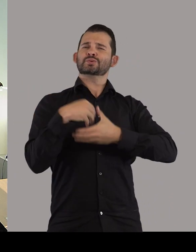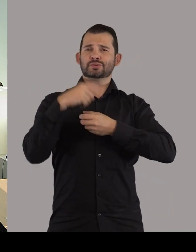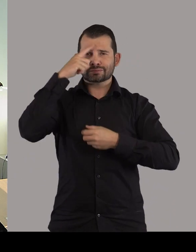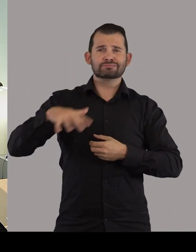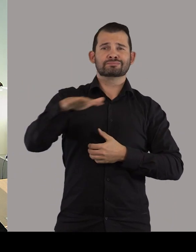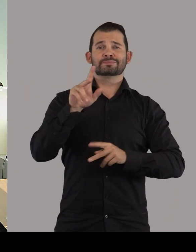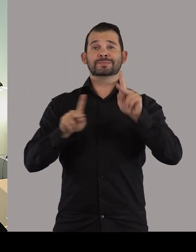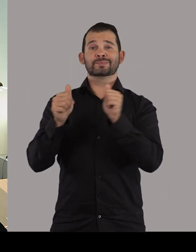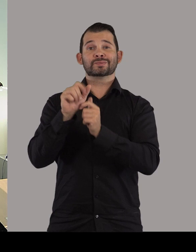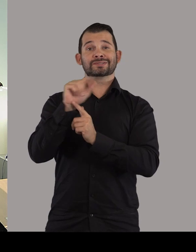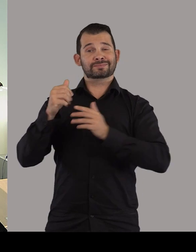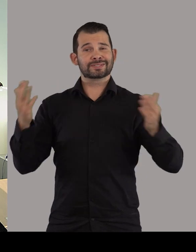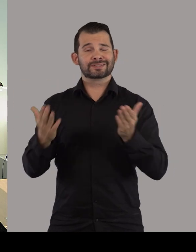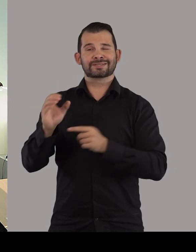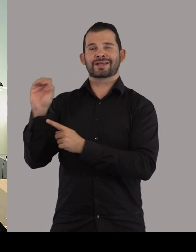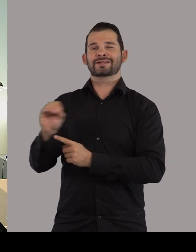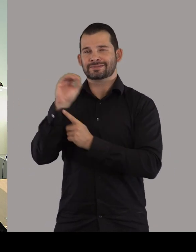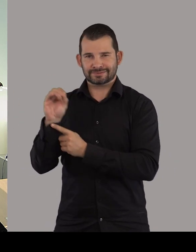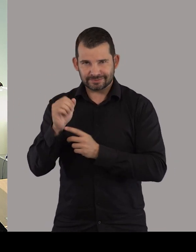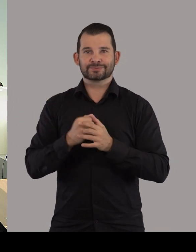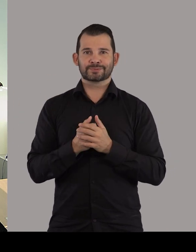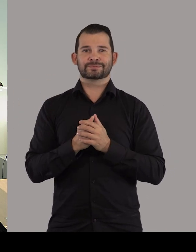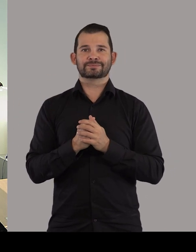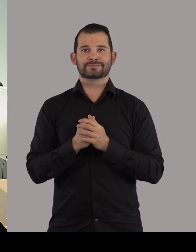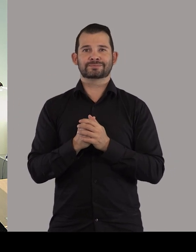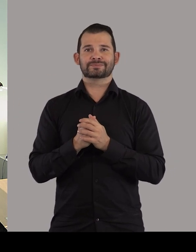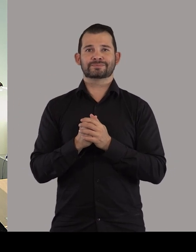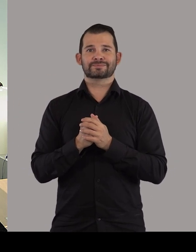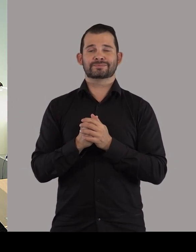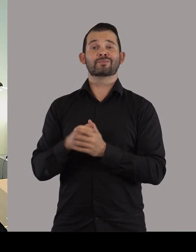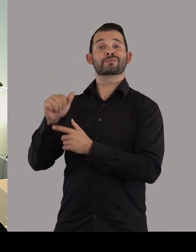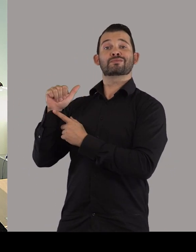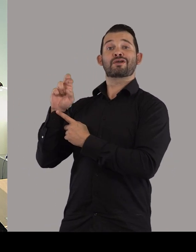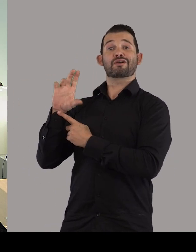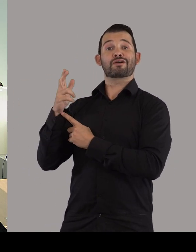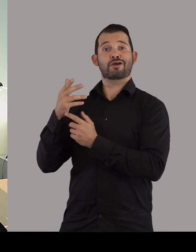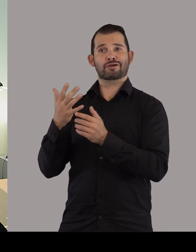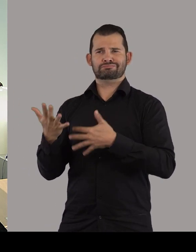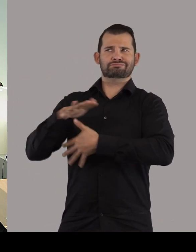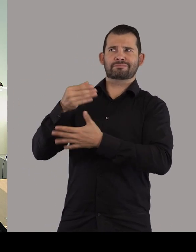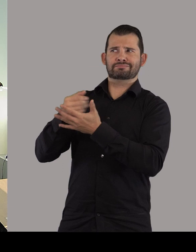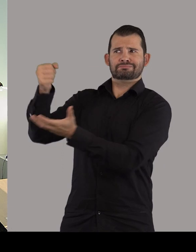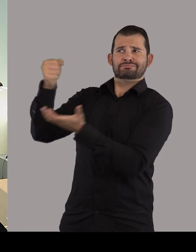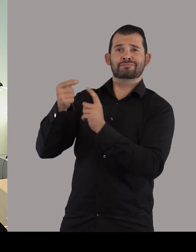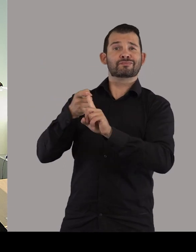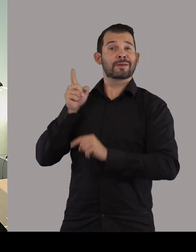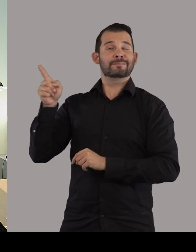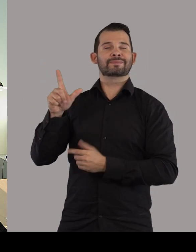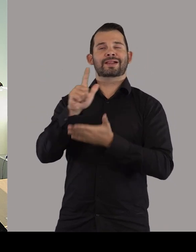inclusion of persons with disabilities in Ontario. ARCH is primarily funded by Legal Aid Ontario.